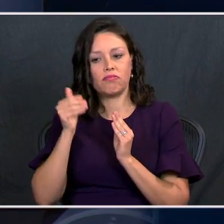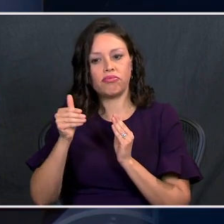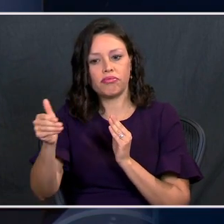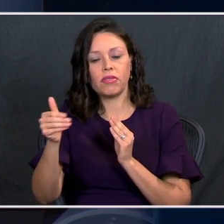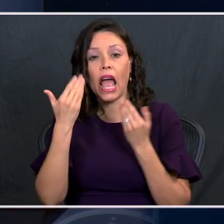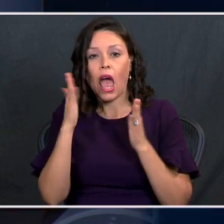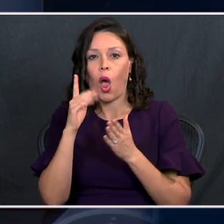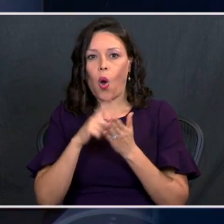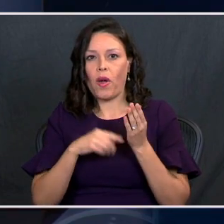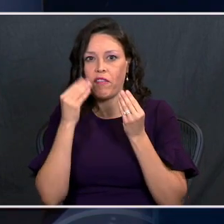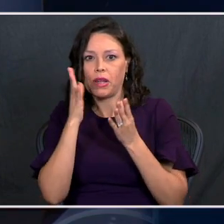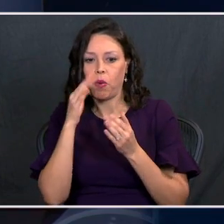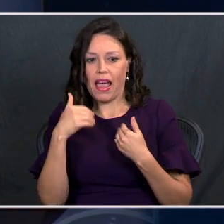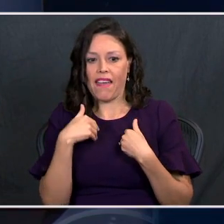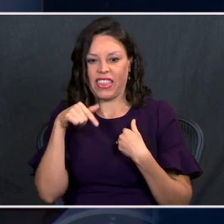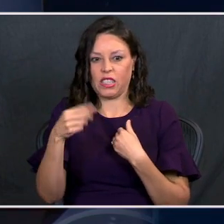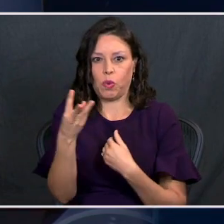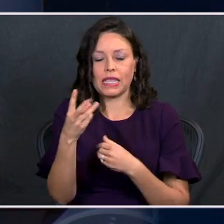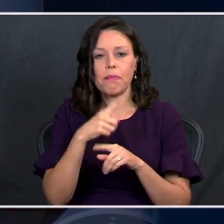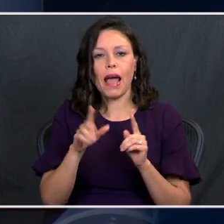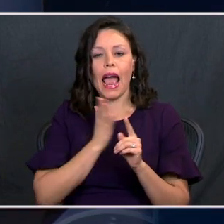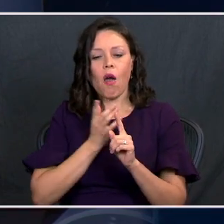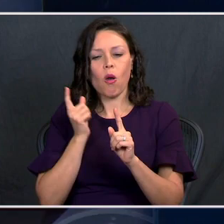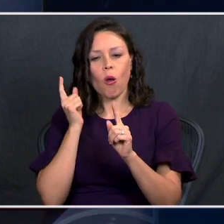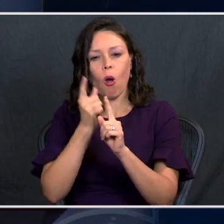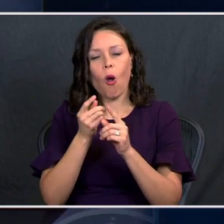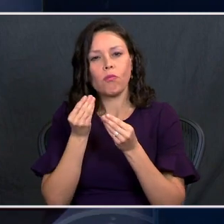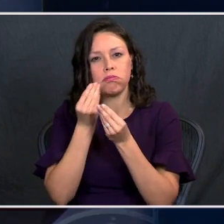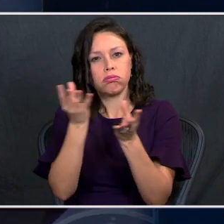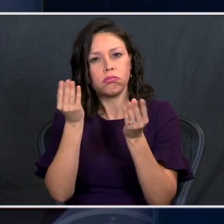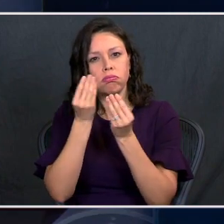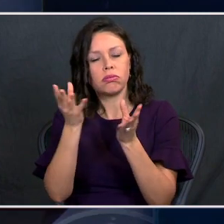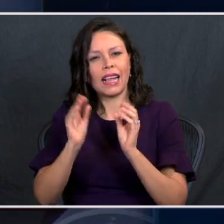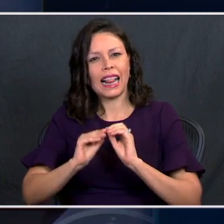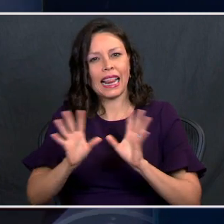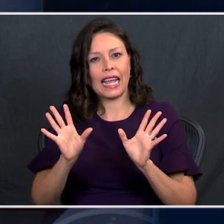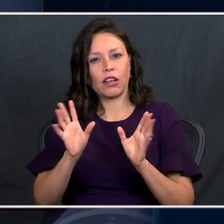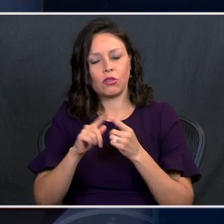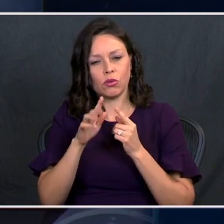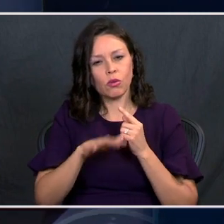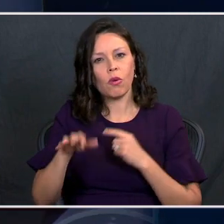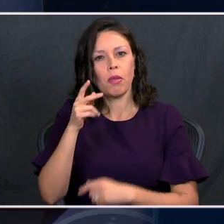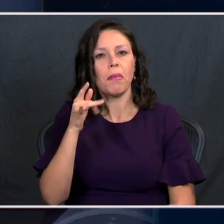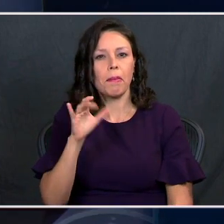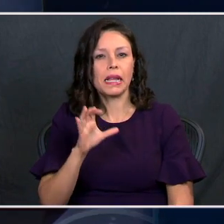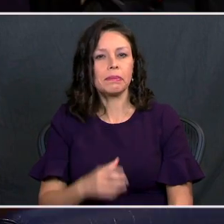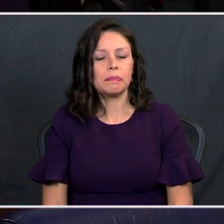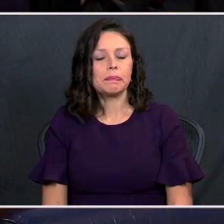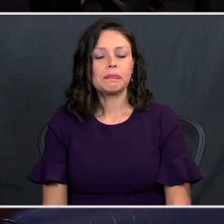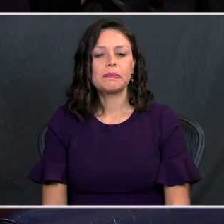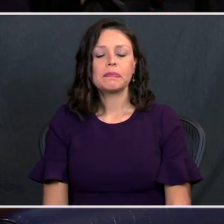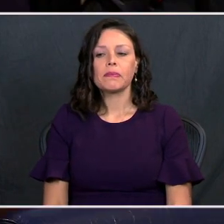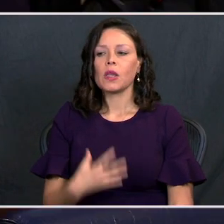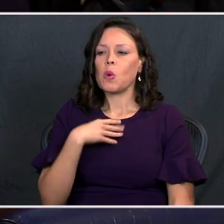but what our objective is is to be providing clear and accurate information to the public. The Press: And what's the White House's message